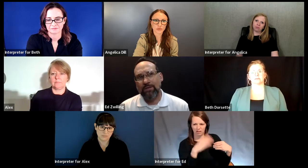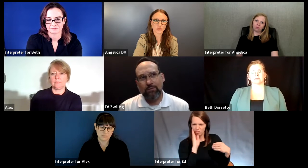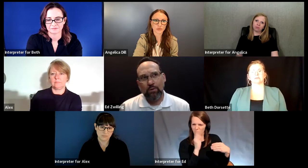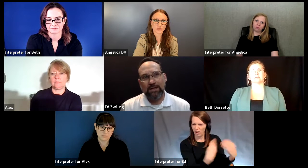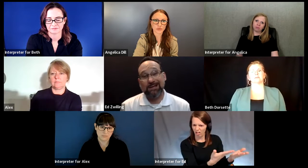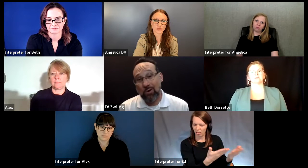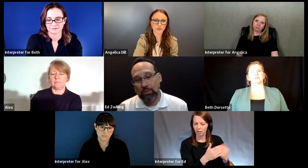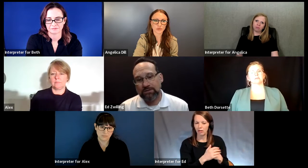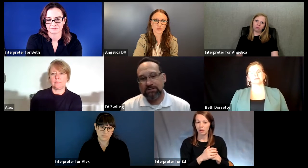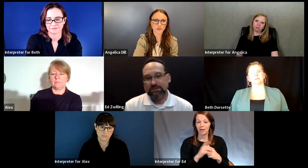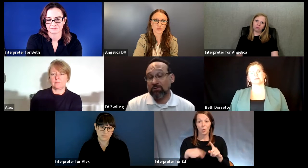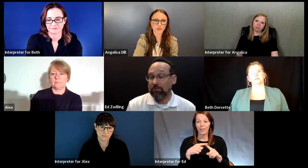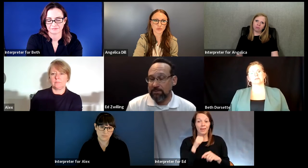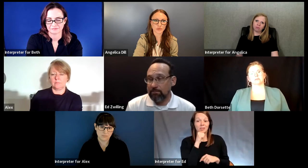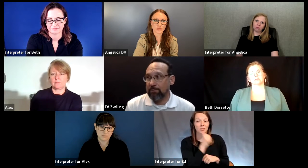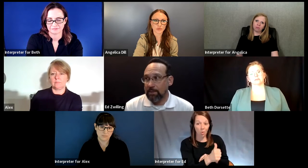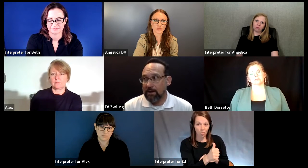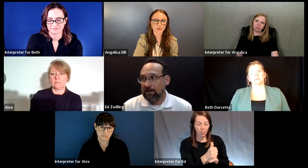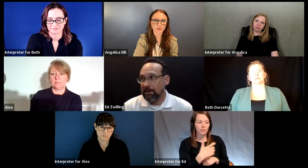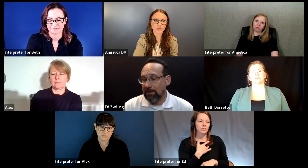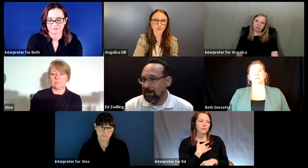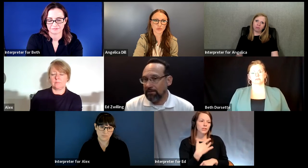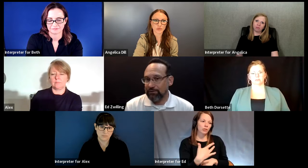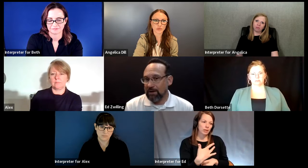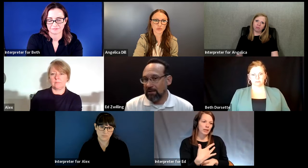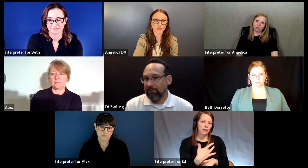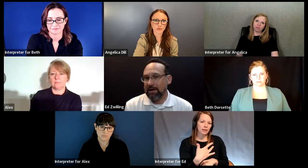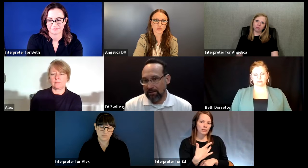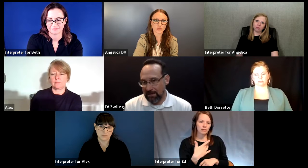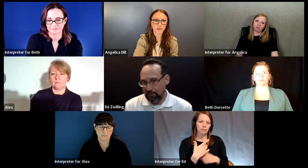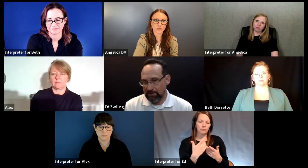And when they don't, it's generally they rely on the direct threat language.